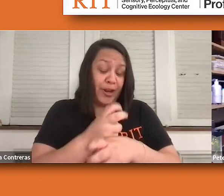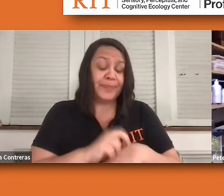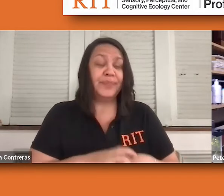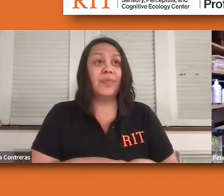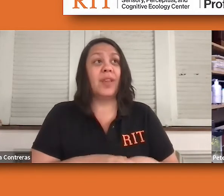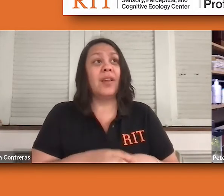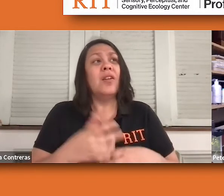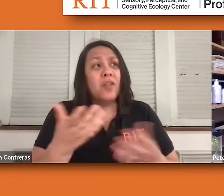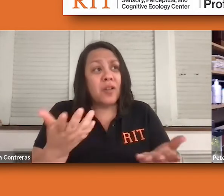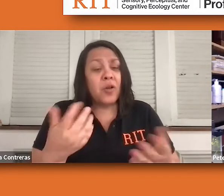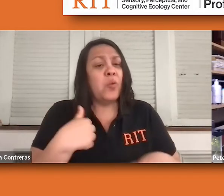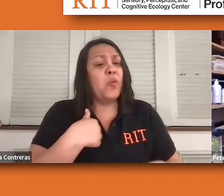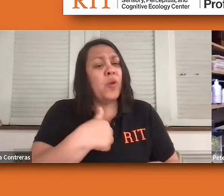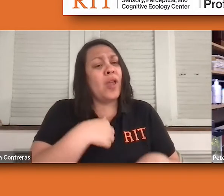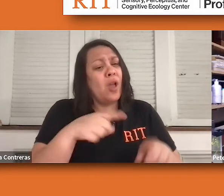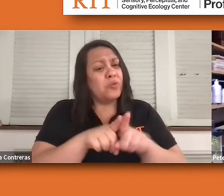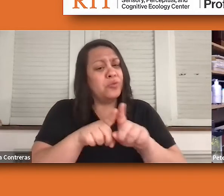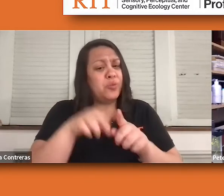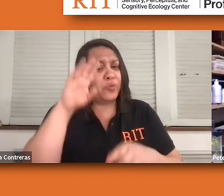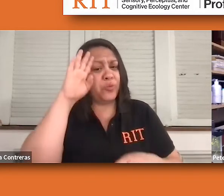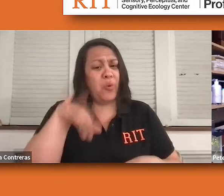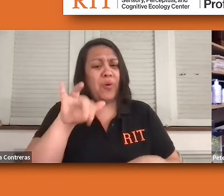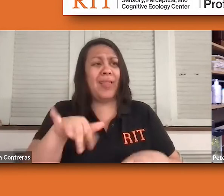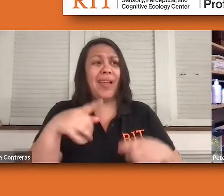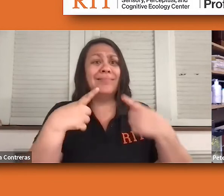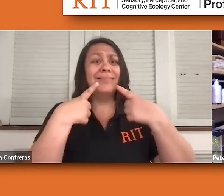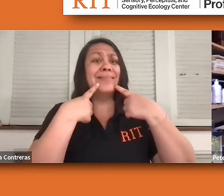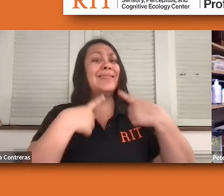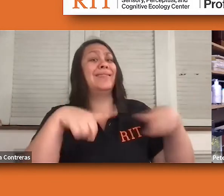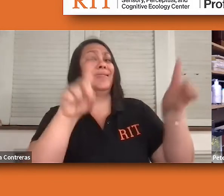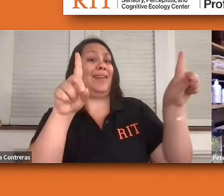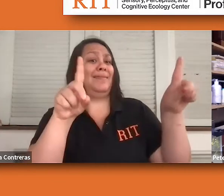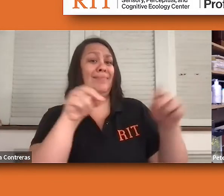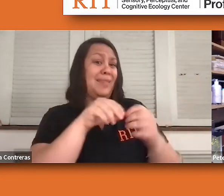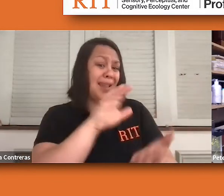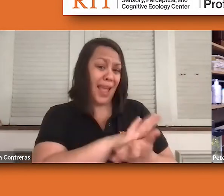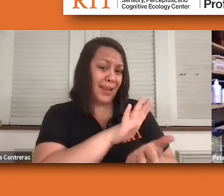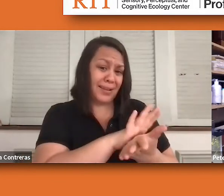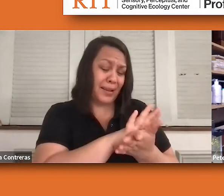if you are in that situation. Jessica: Yes. That's definitely challenging.